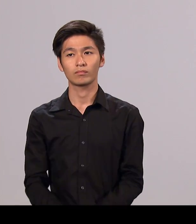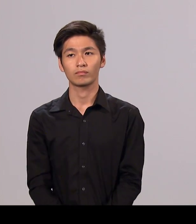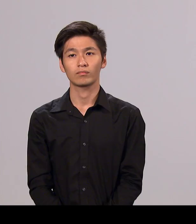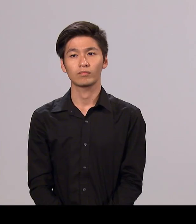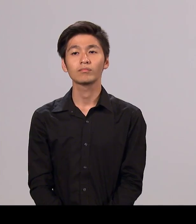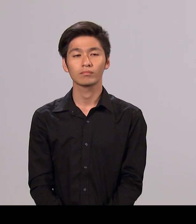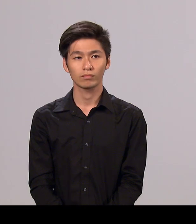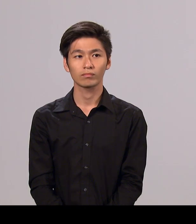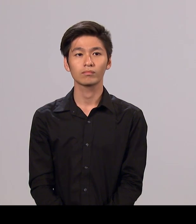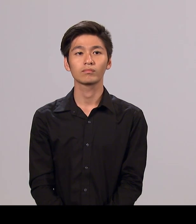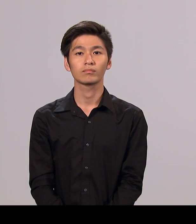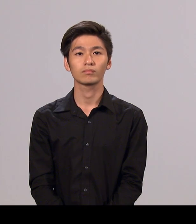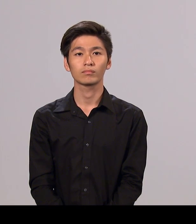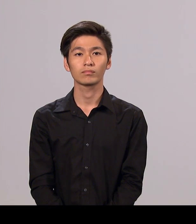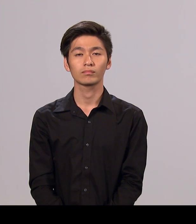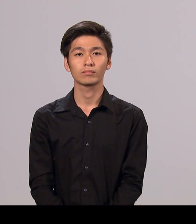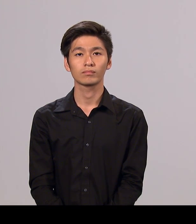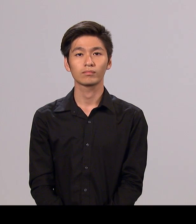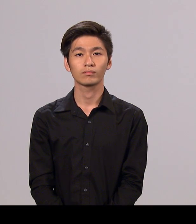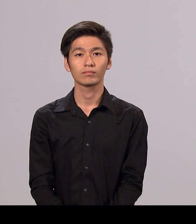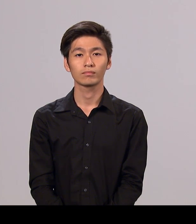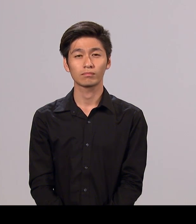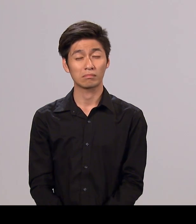Provided ASEAN is united.